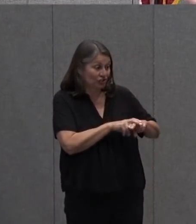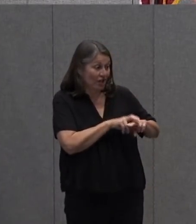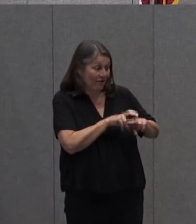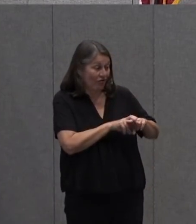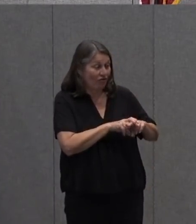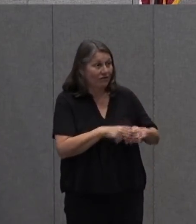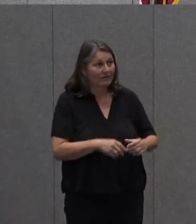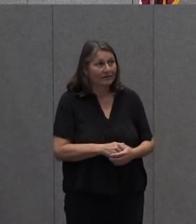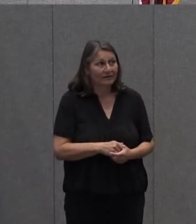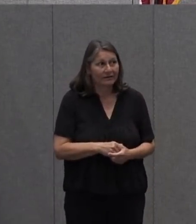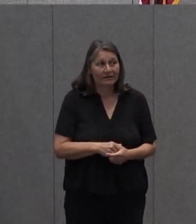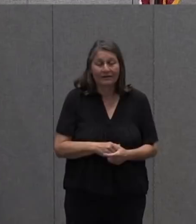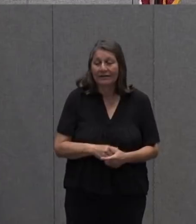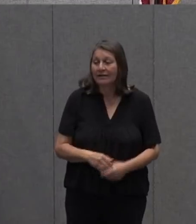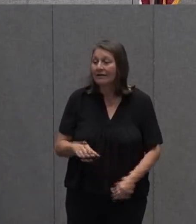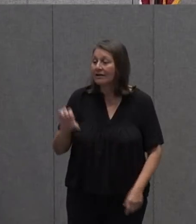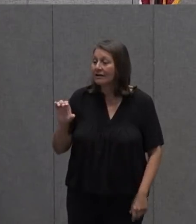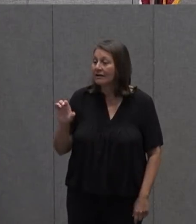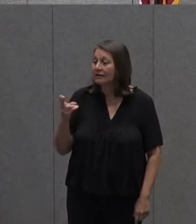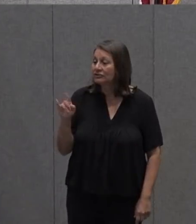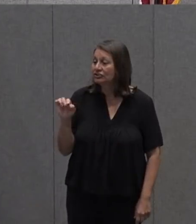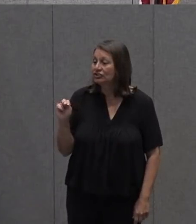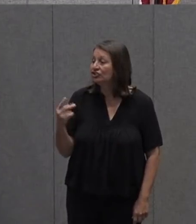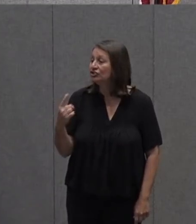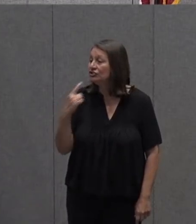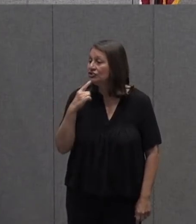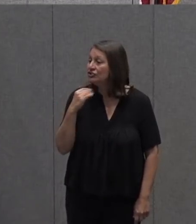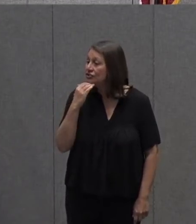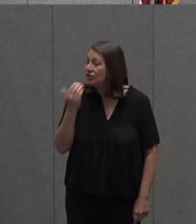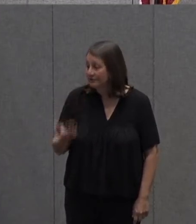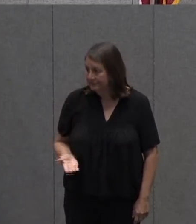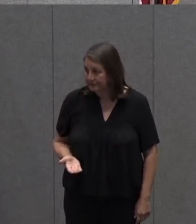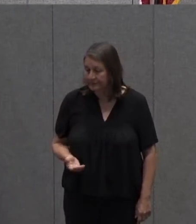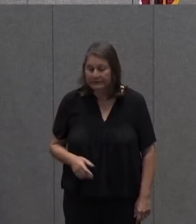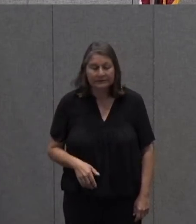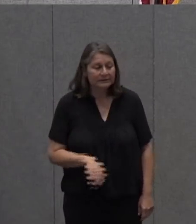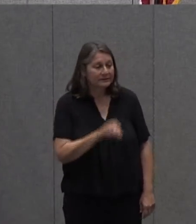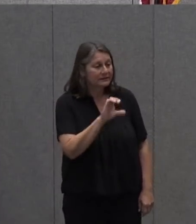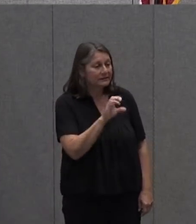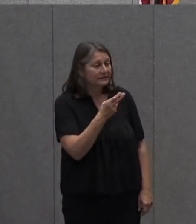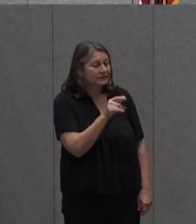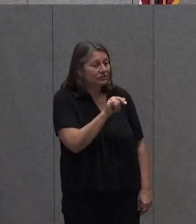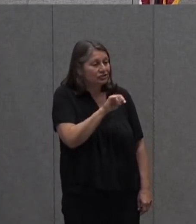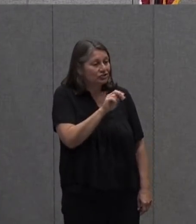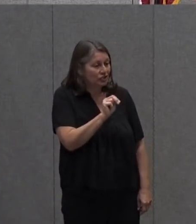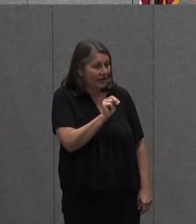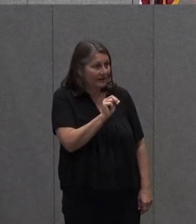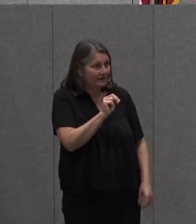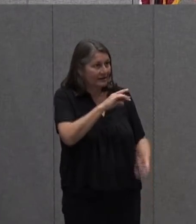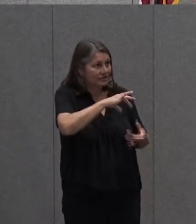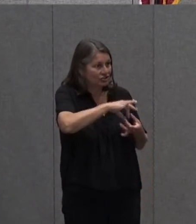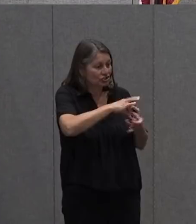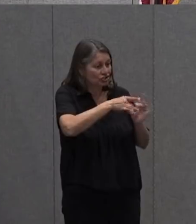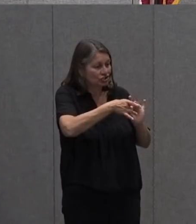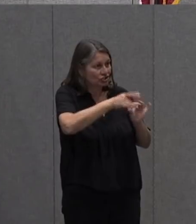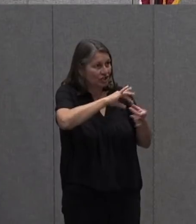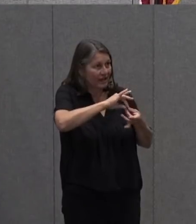Great, um, chin. Okay, chain. Oh, did you say chain? You said chain.